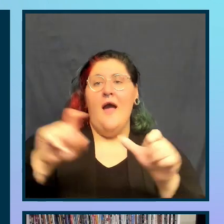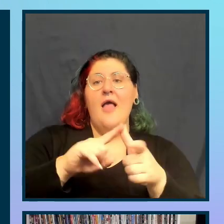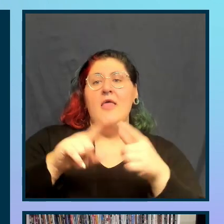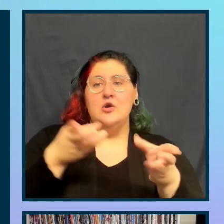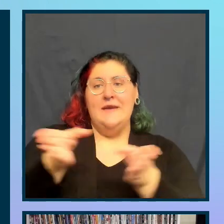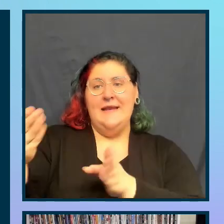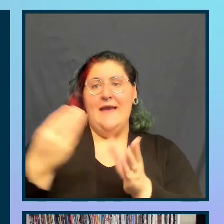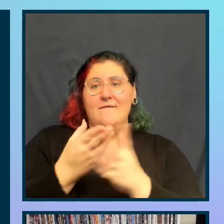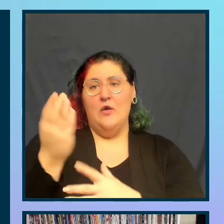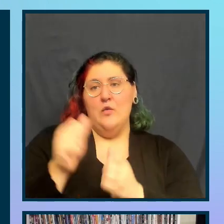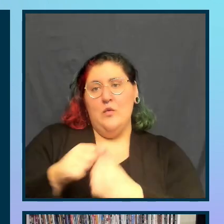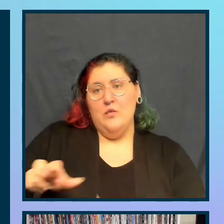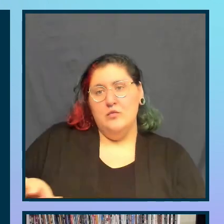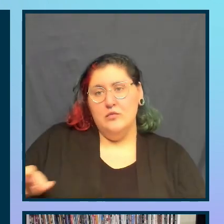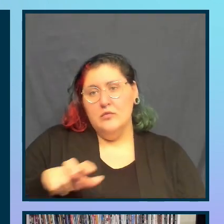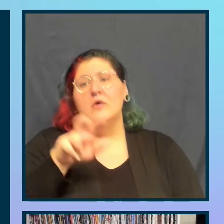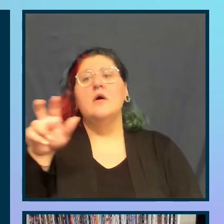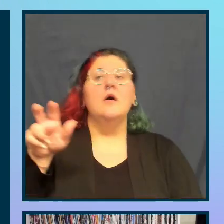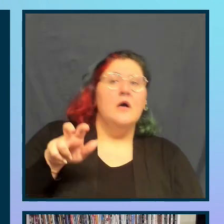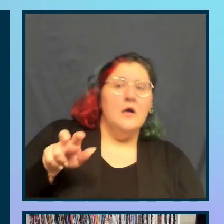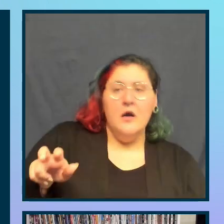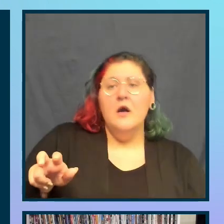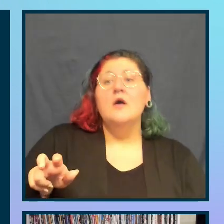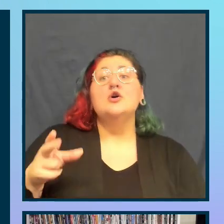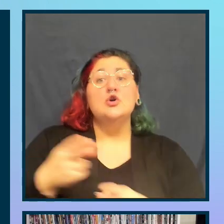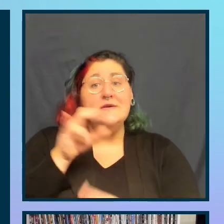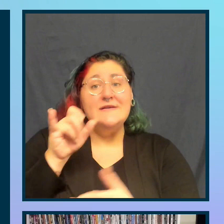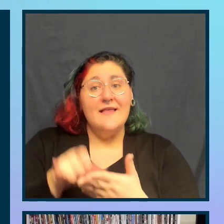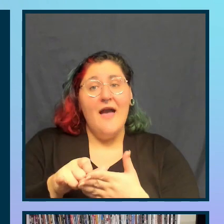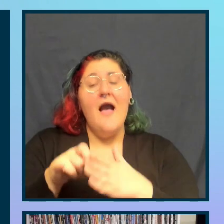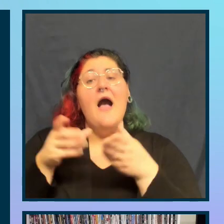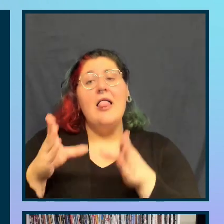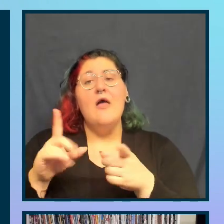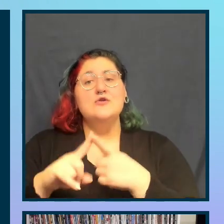as well as using the Accessibility Inspector allows you to hear what the UI sounds like.